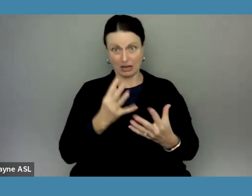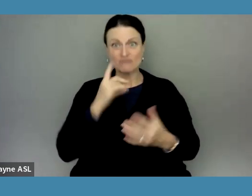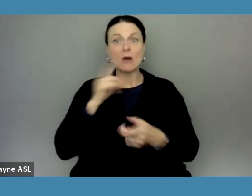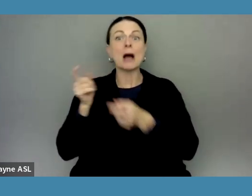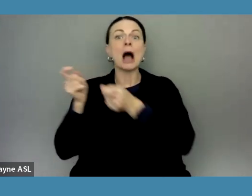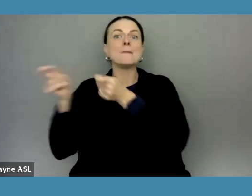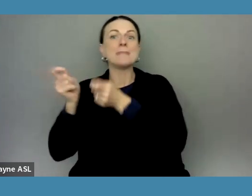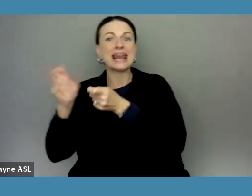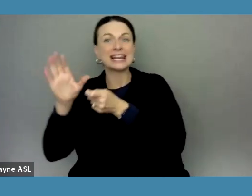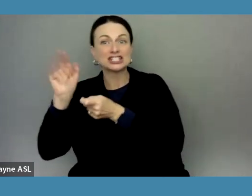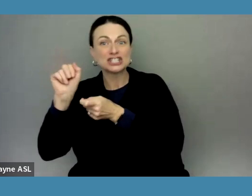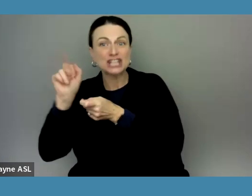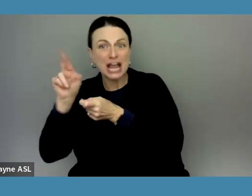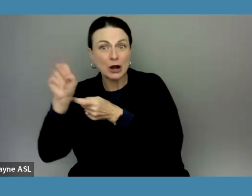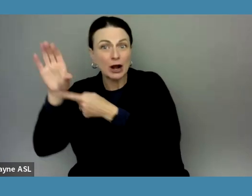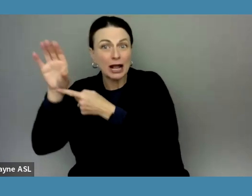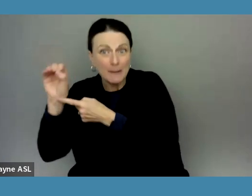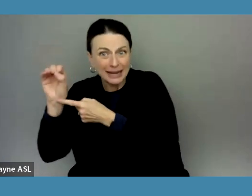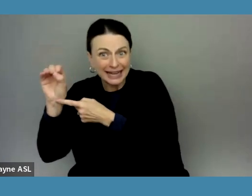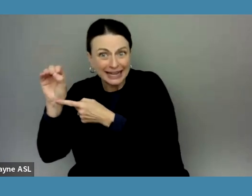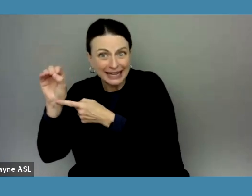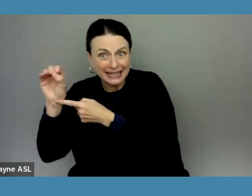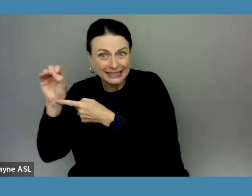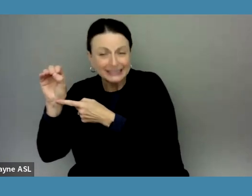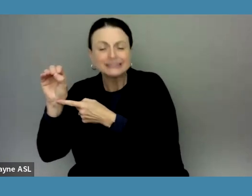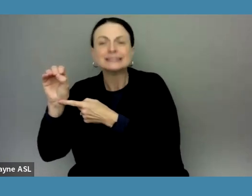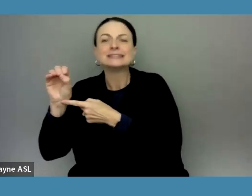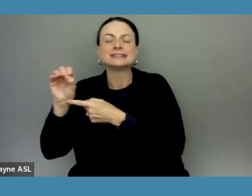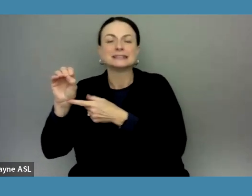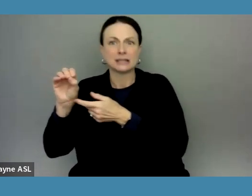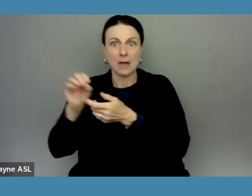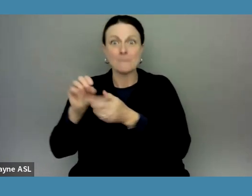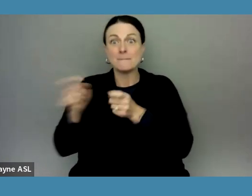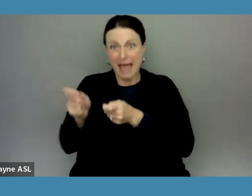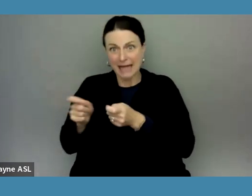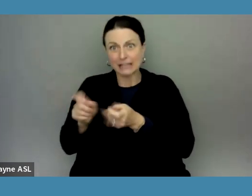Medicaid, I'm sorry, Managed Medicaid Assistance, MMA,